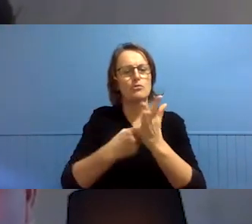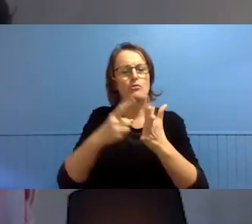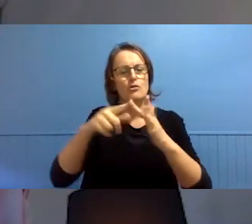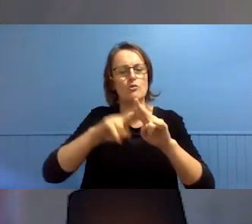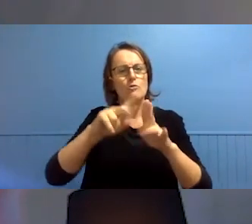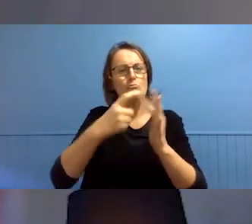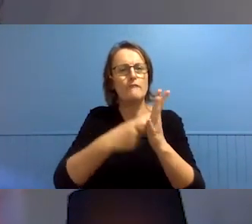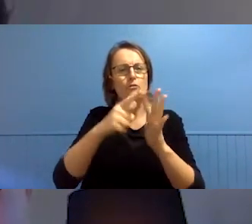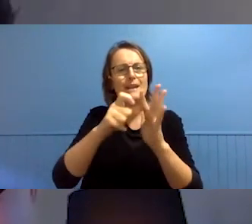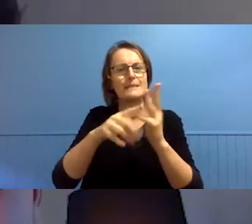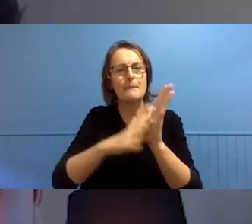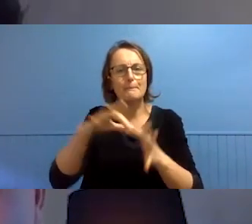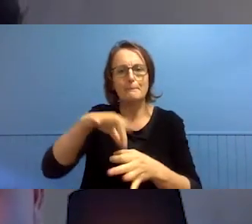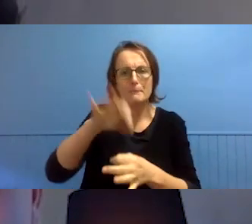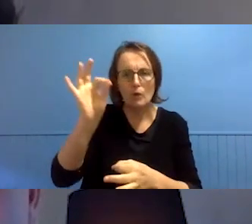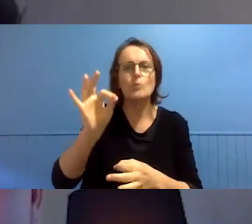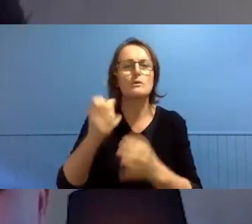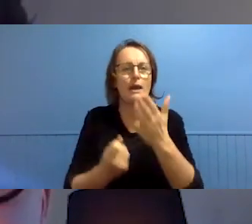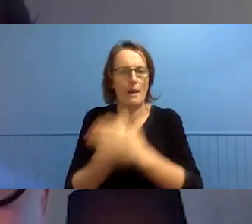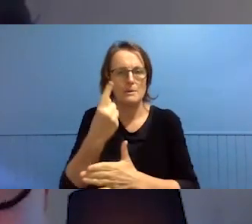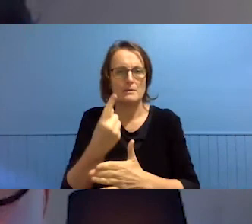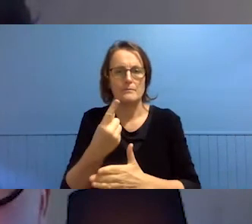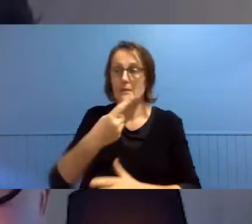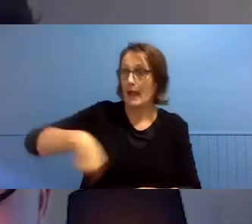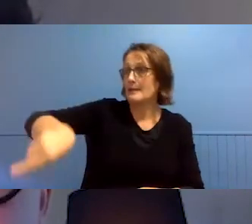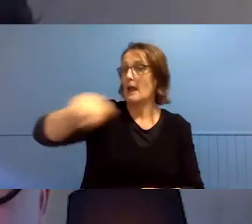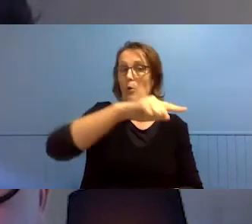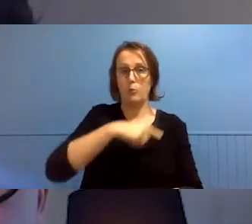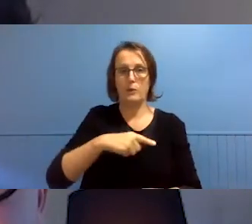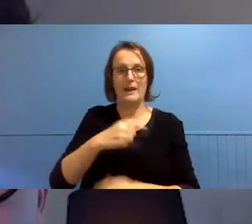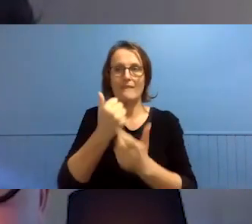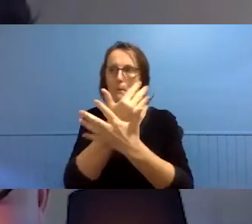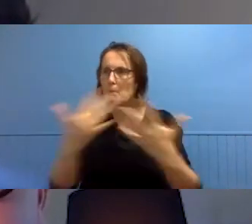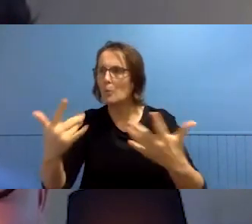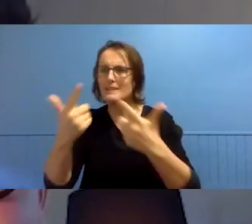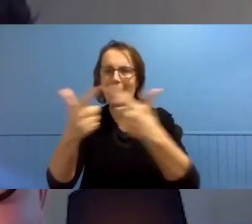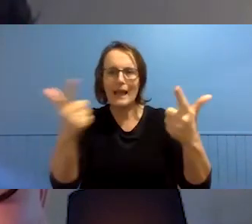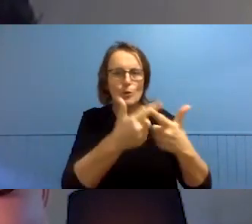where are we as a - a multi-clan groups and genders and practises